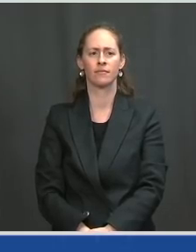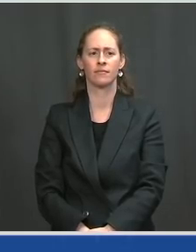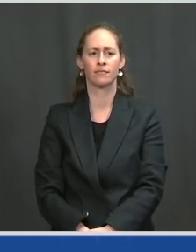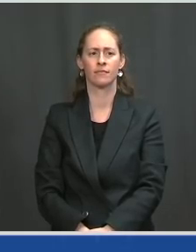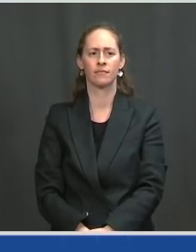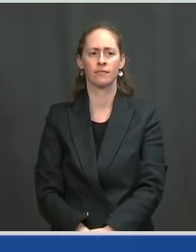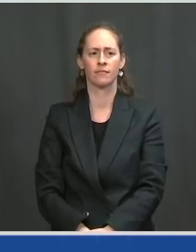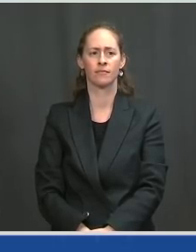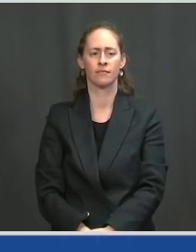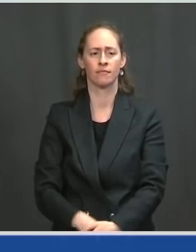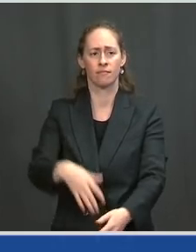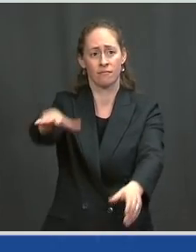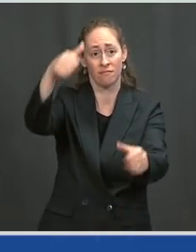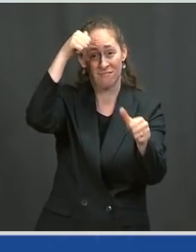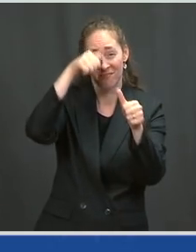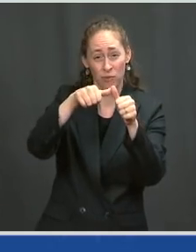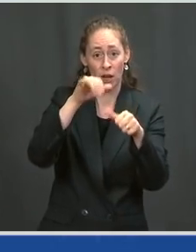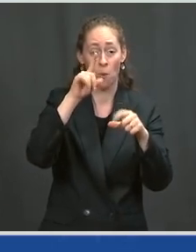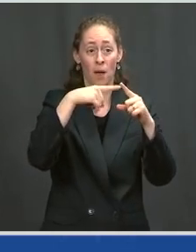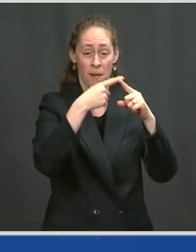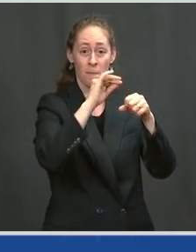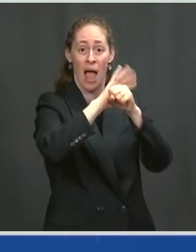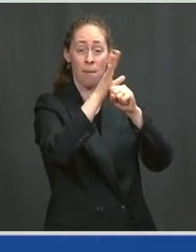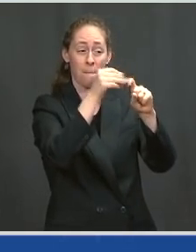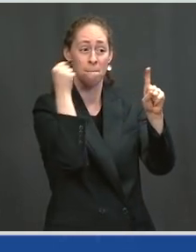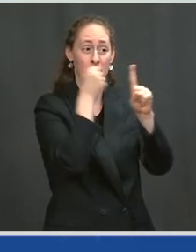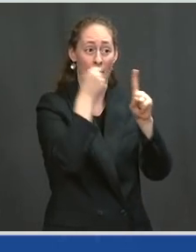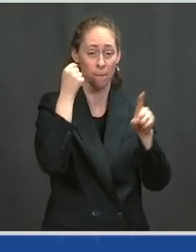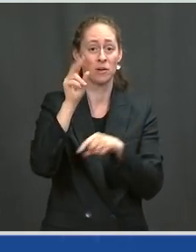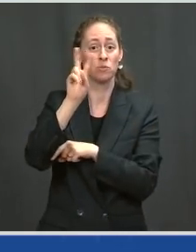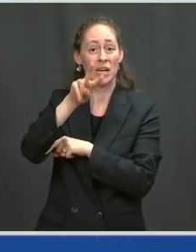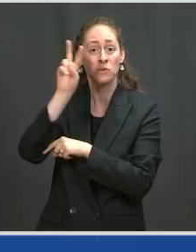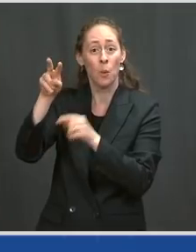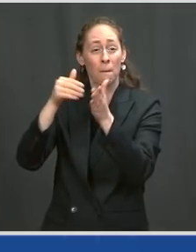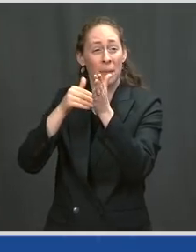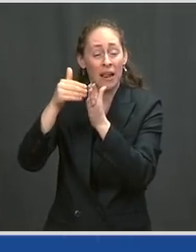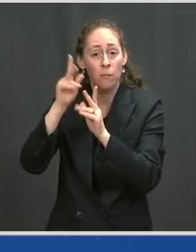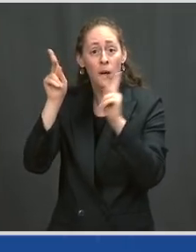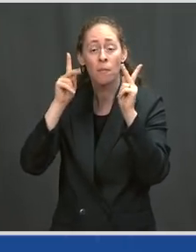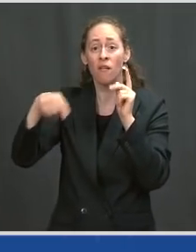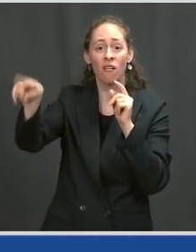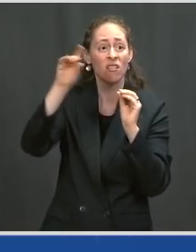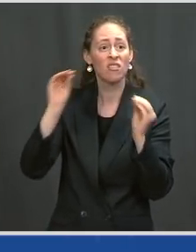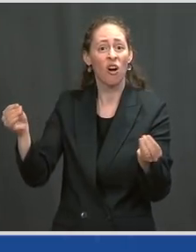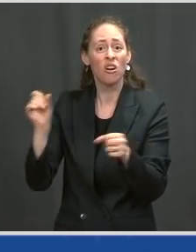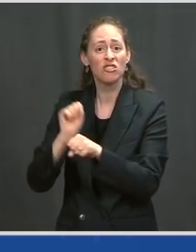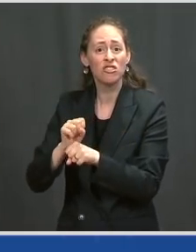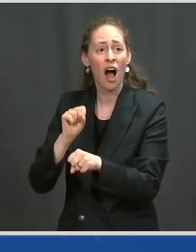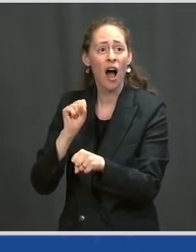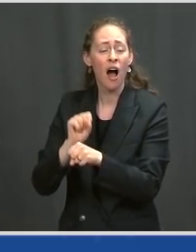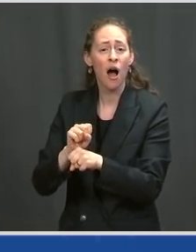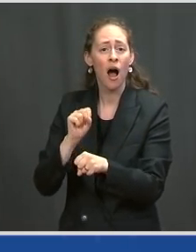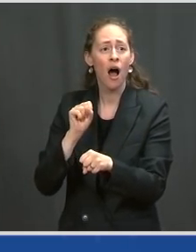So, some months will exceed expectations; others will fall short. The question is, "What is the trendline?